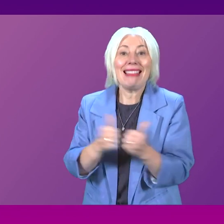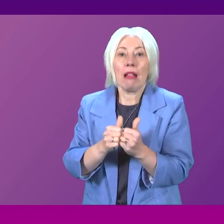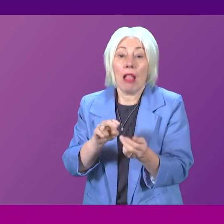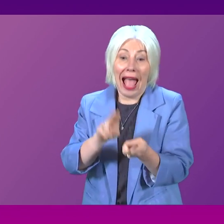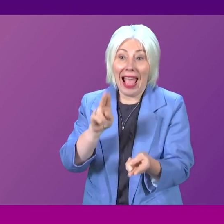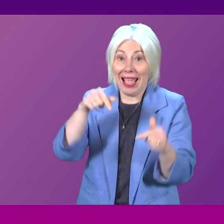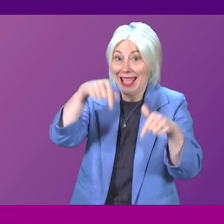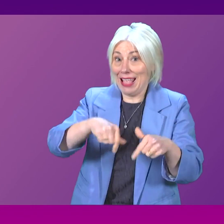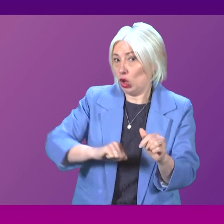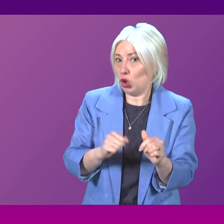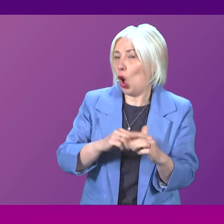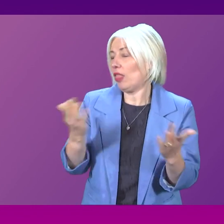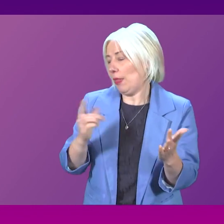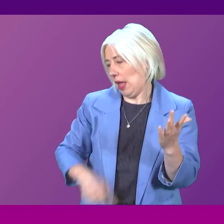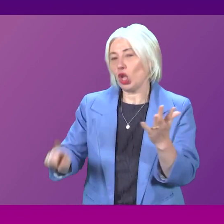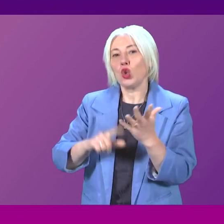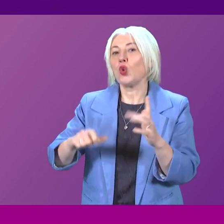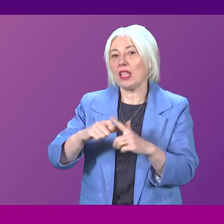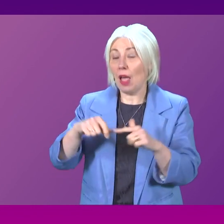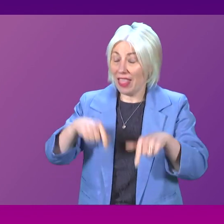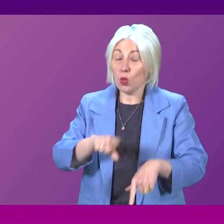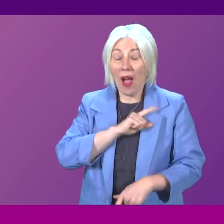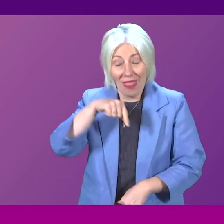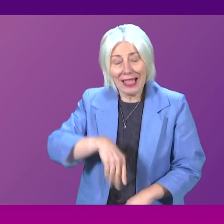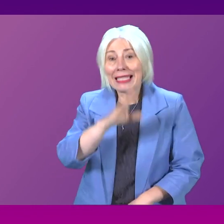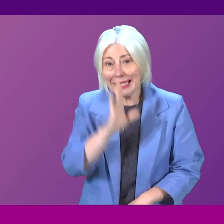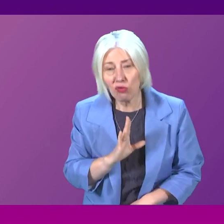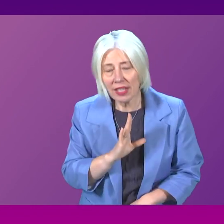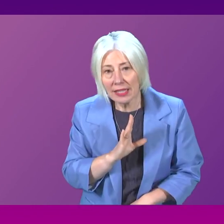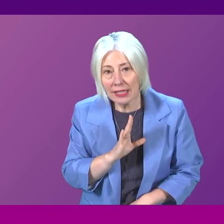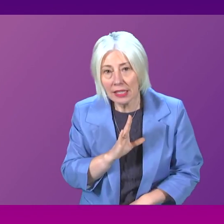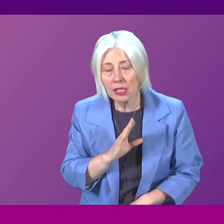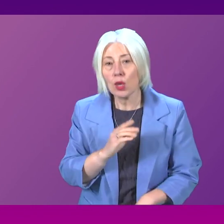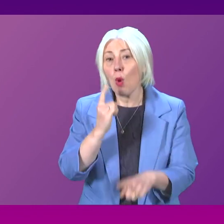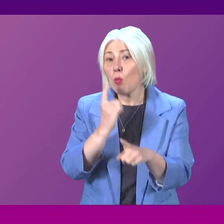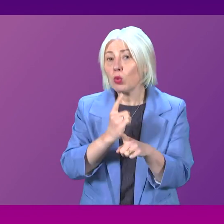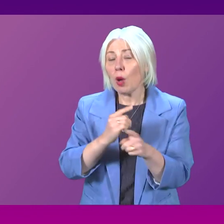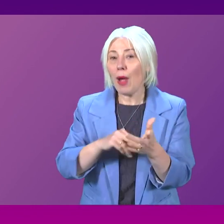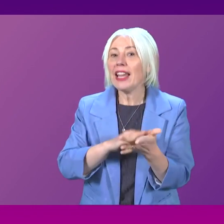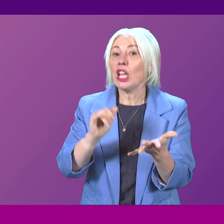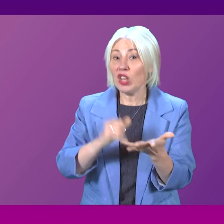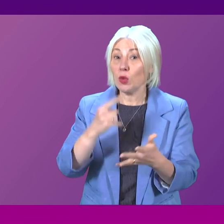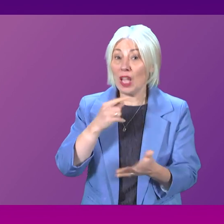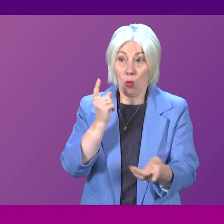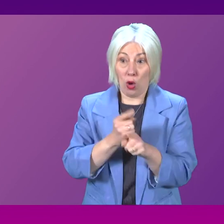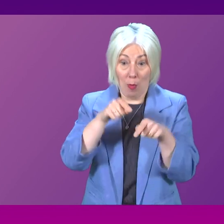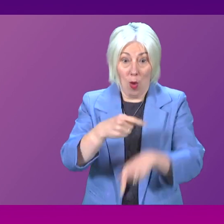Next, it is because the issue is so serious—whenever we talk about the NHS, we are talking about